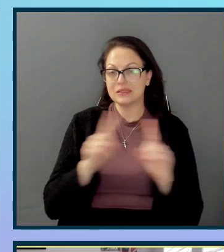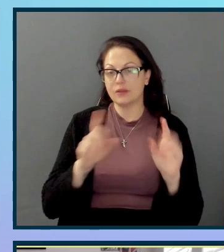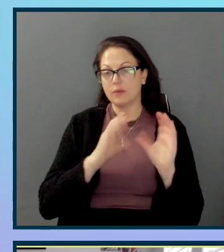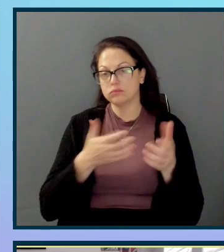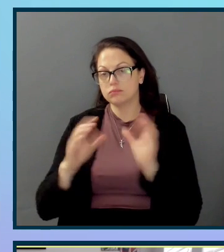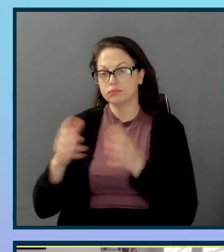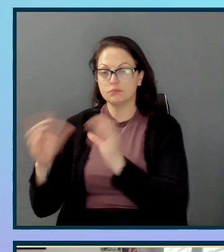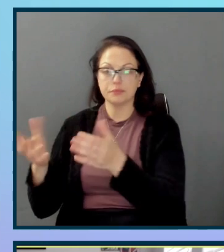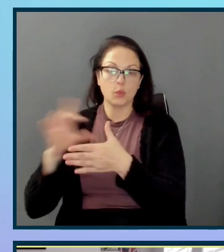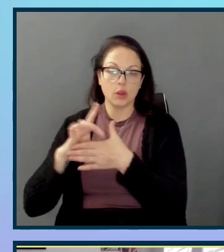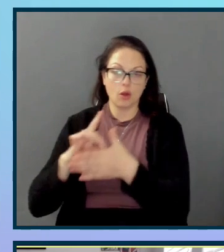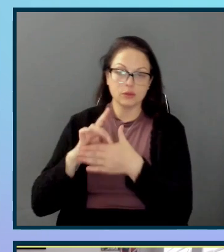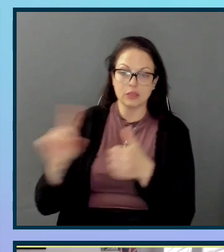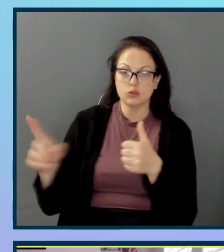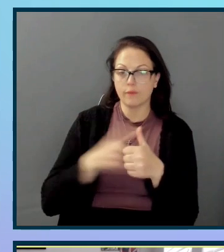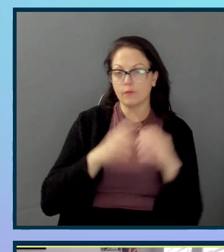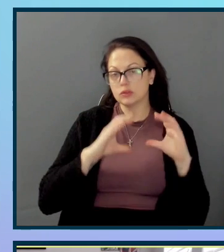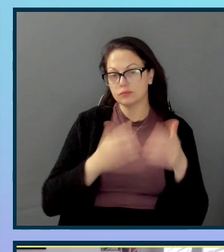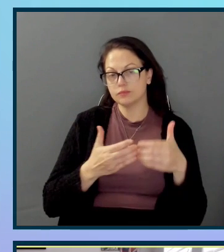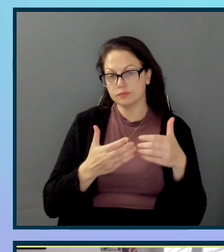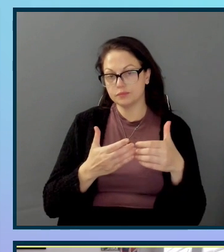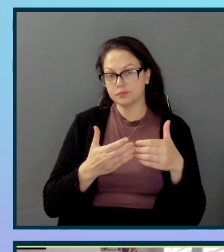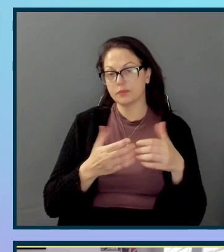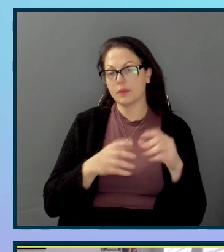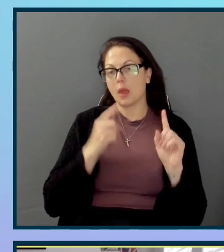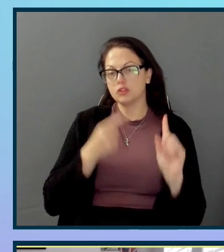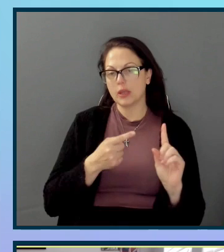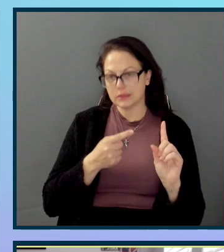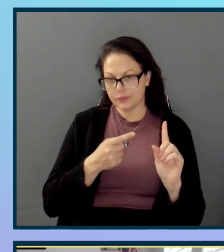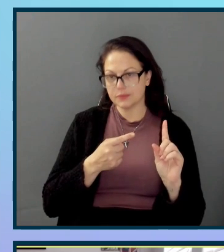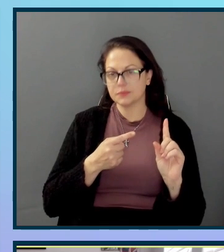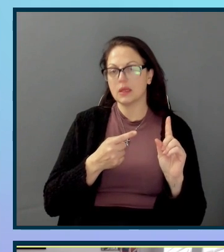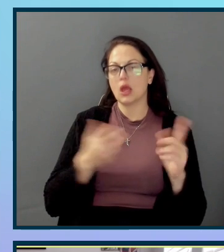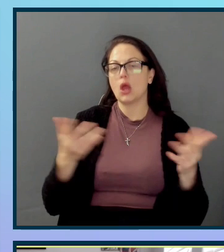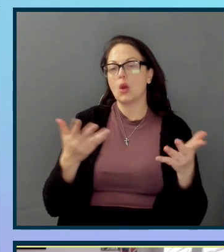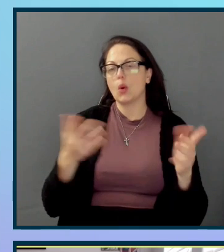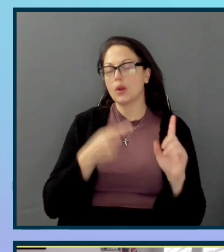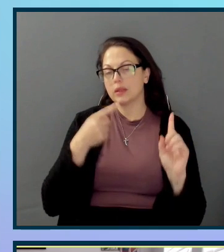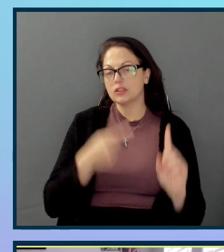So the first section is about objectives. What are the objectives or goals